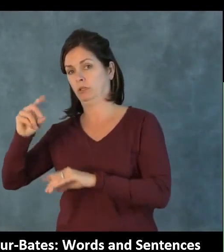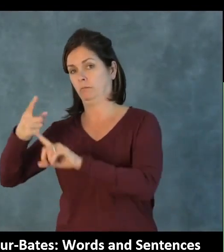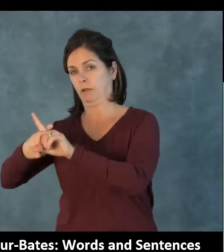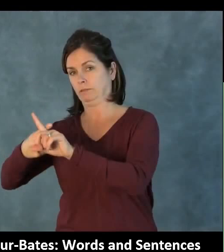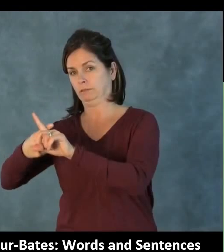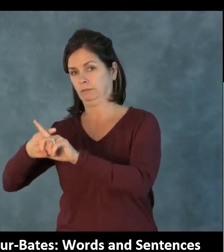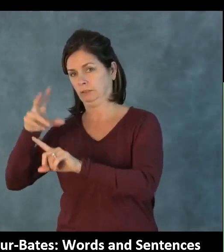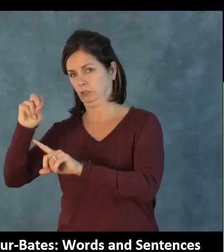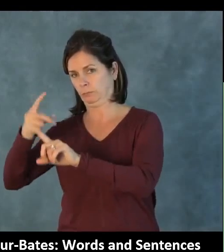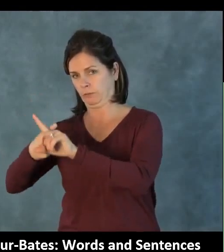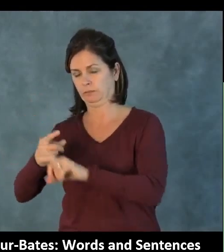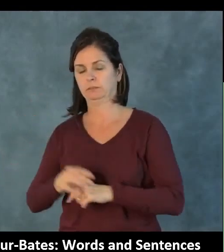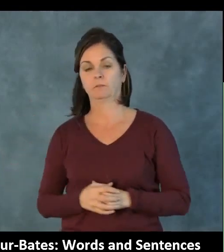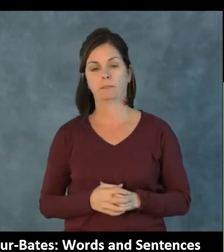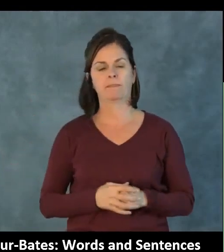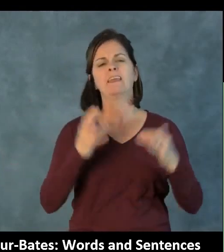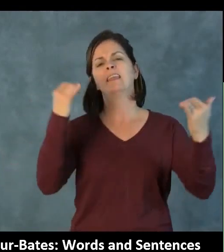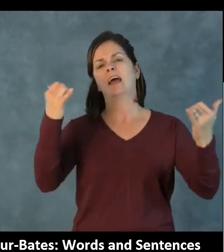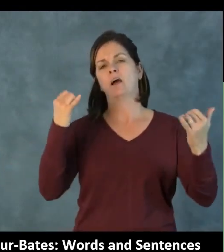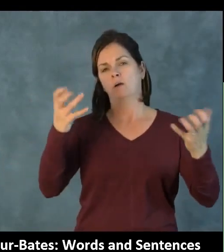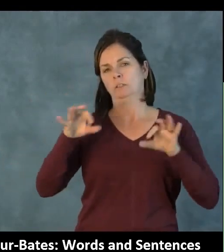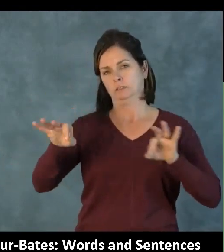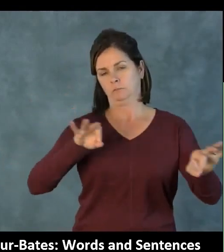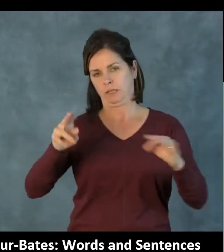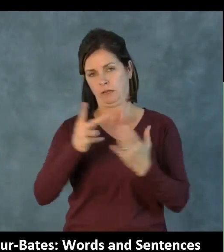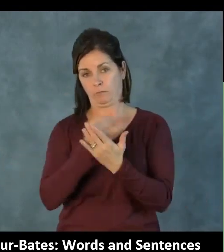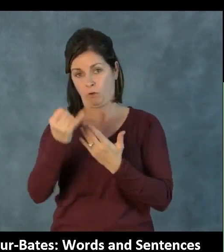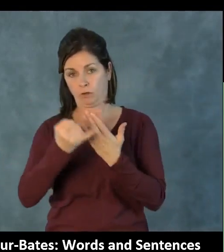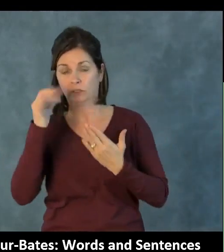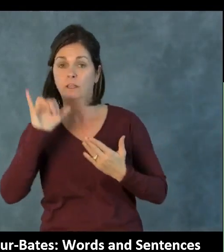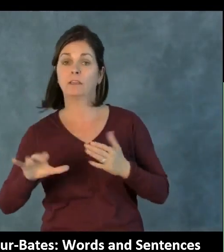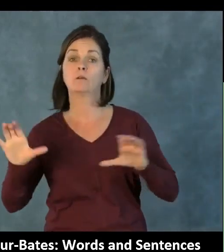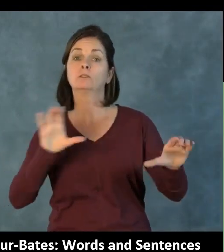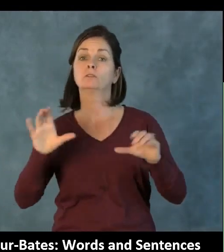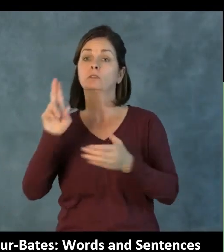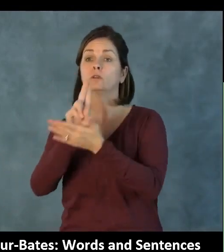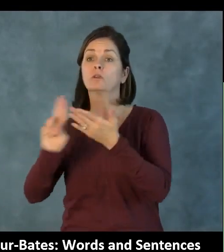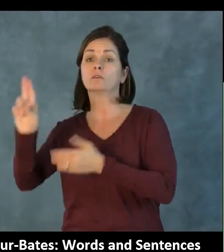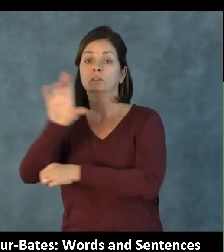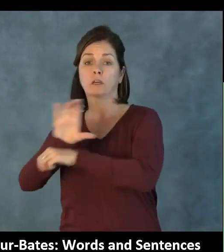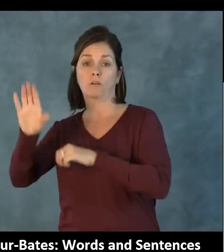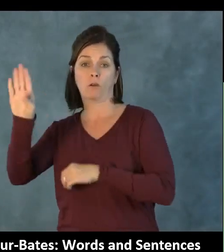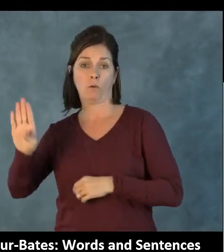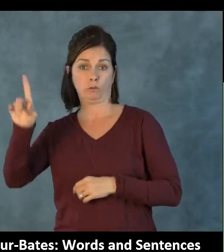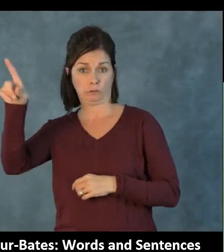Let me tell you a little bit about a project that we're doing at the University of Colorado, Boulder.